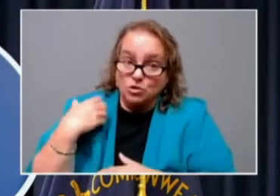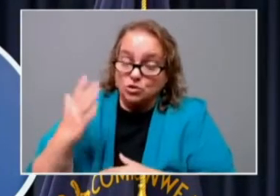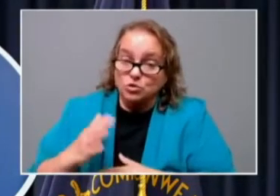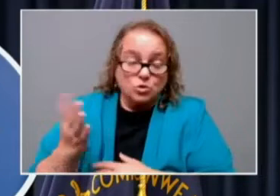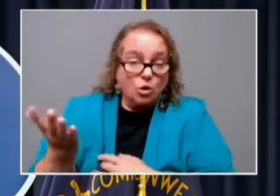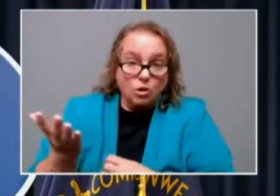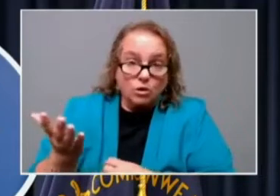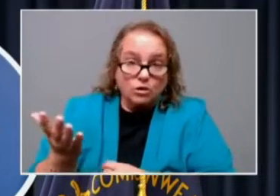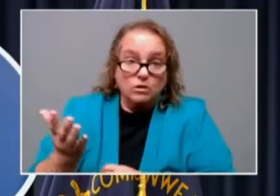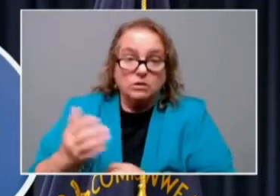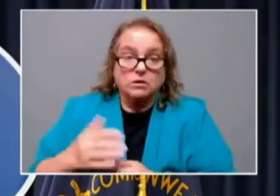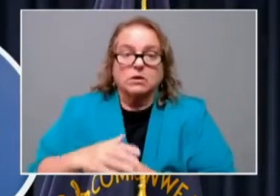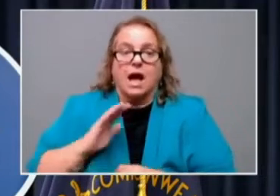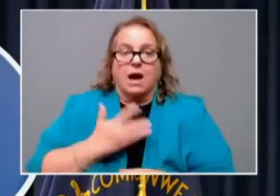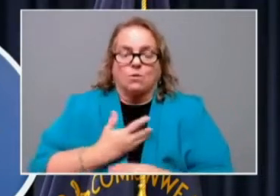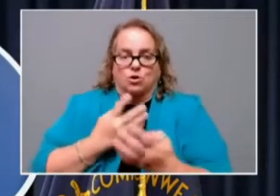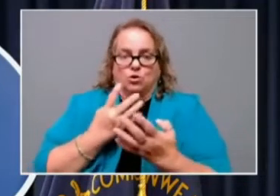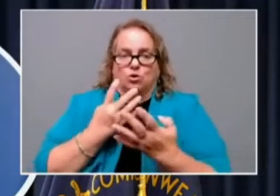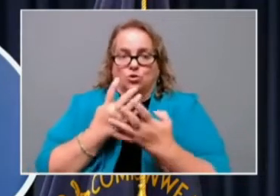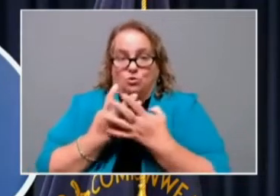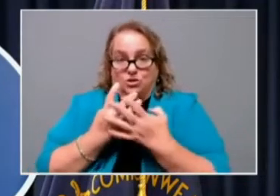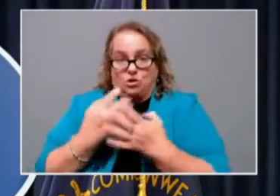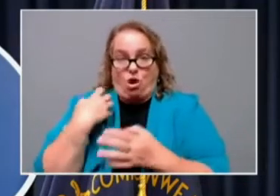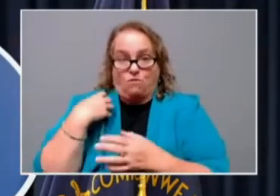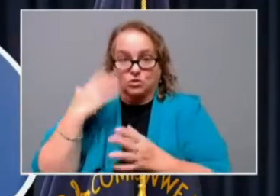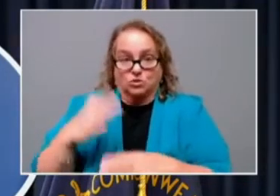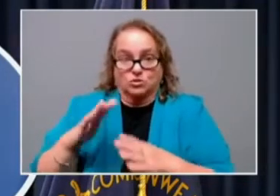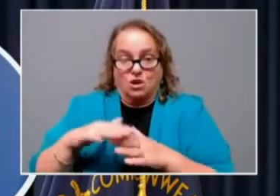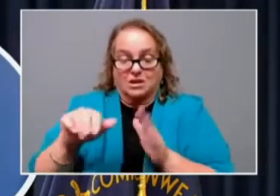corrections officers on the state level and I can't speak to those on the jail